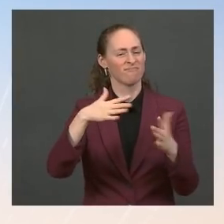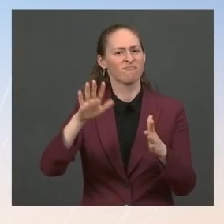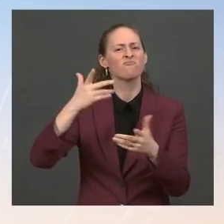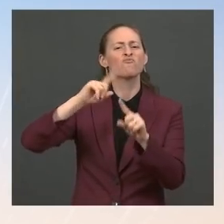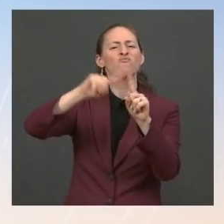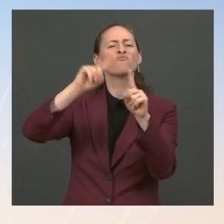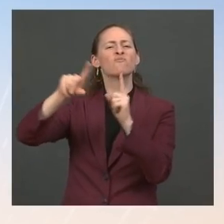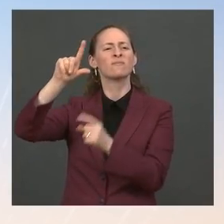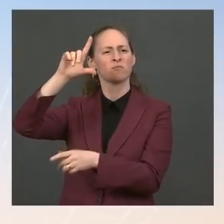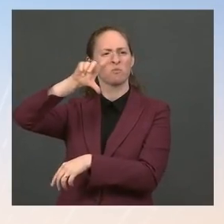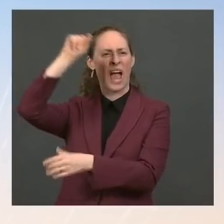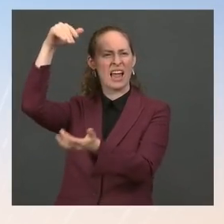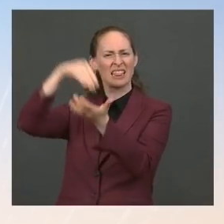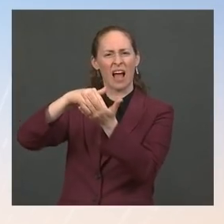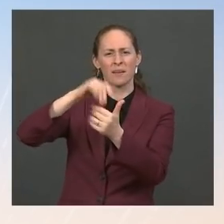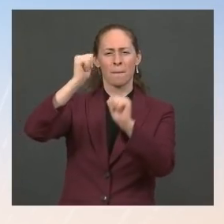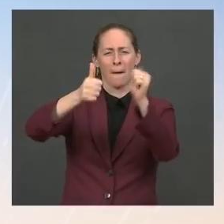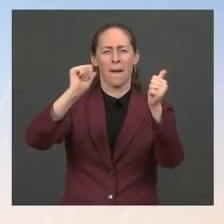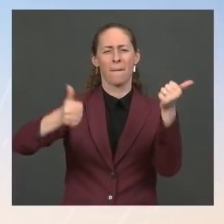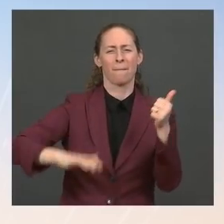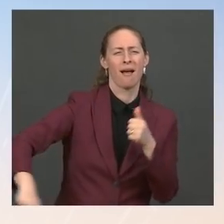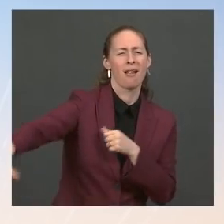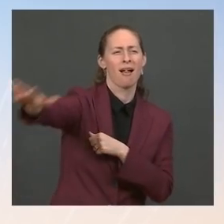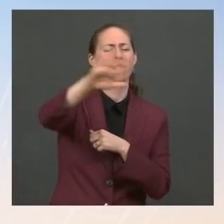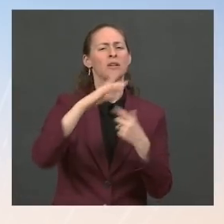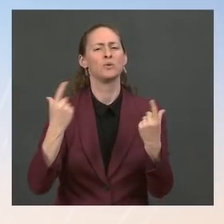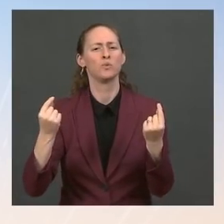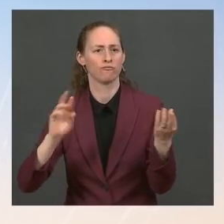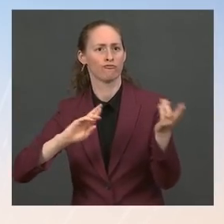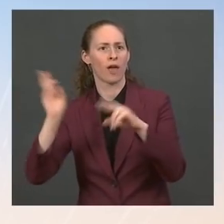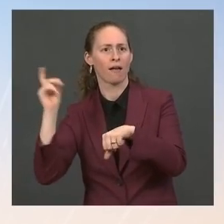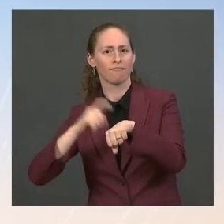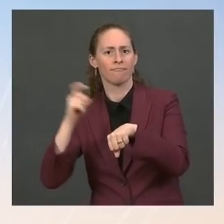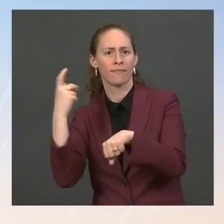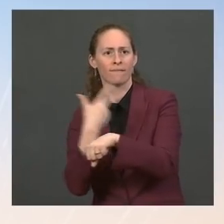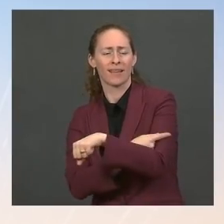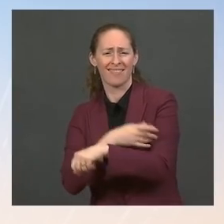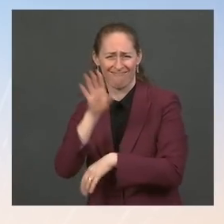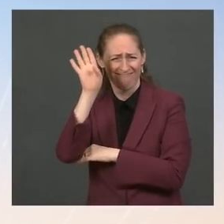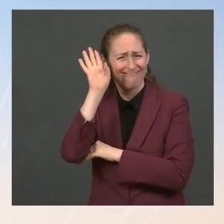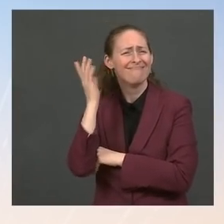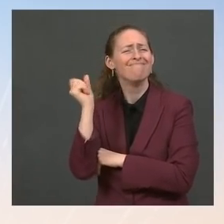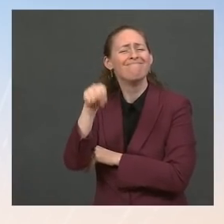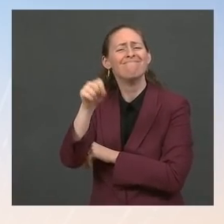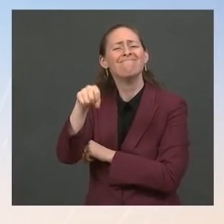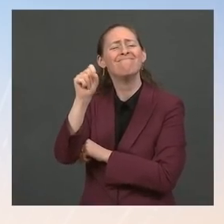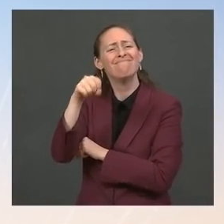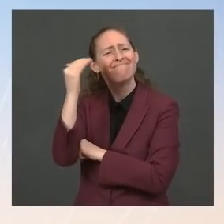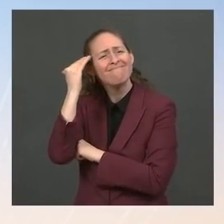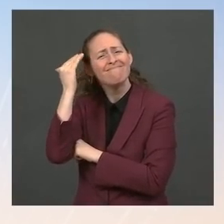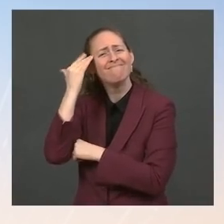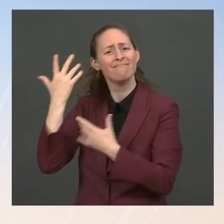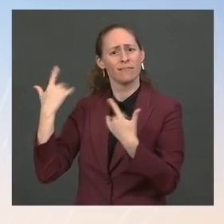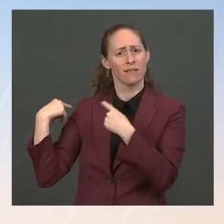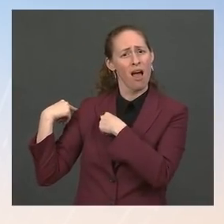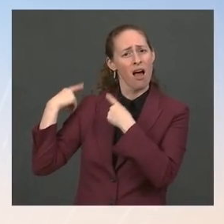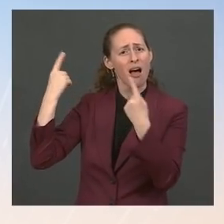turn months of anxiety into action. On Wednesday, we estimated that nearly a million kids have already received their first shot,